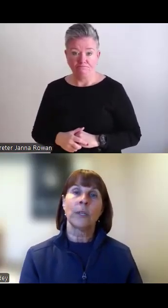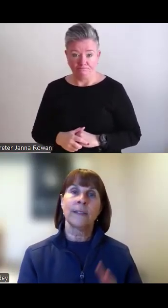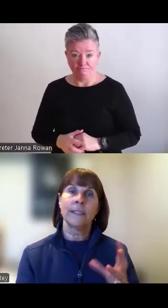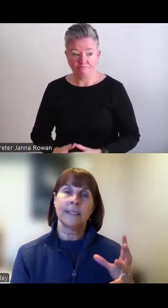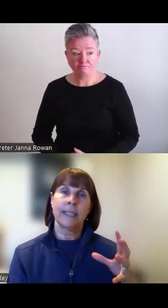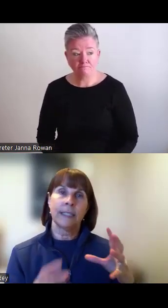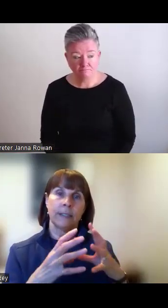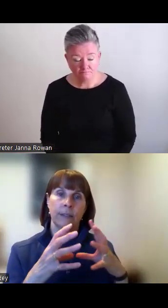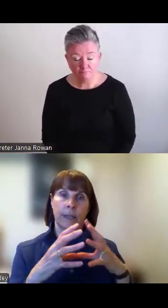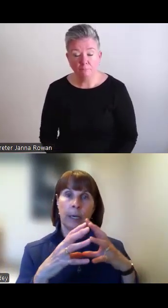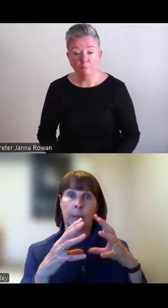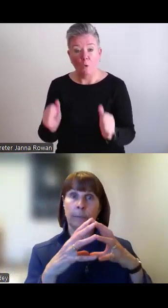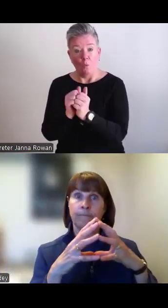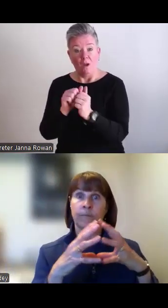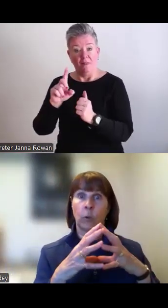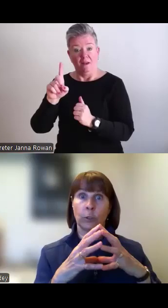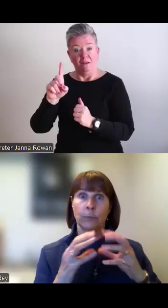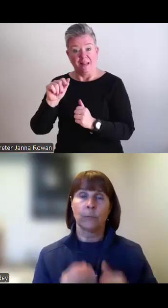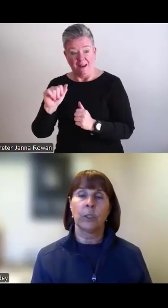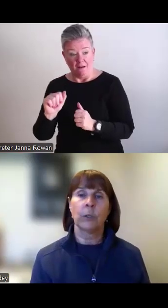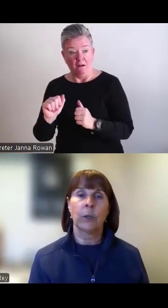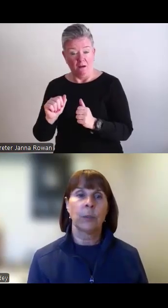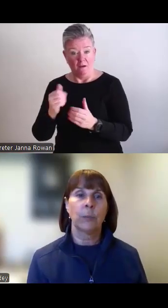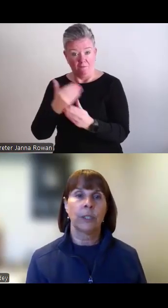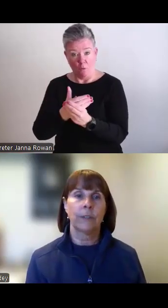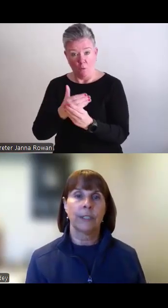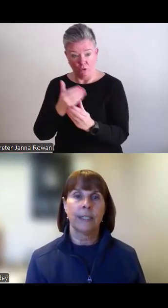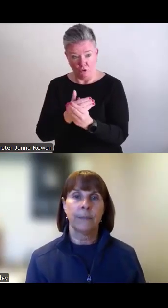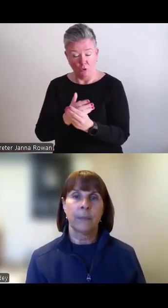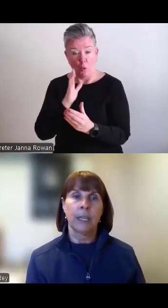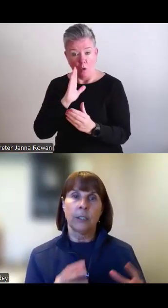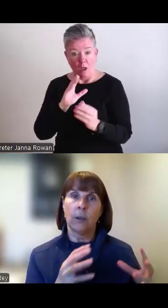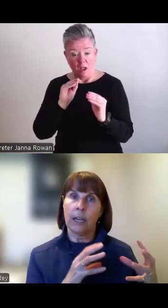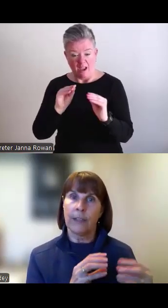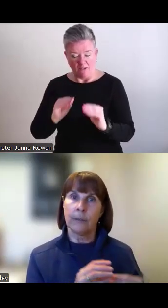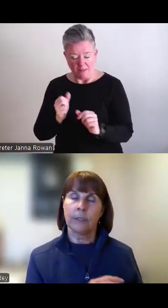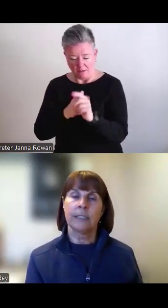So, with this data folder where you're going to put everything, you'll have that